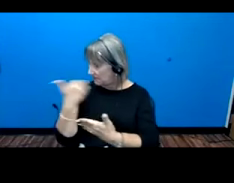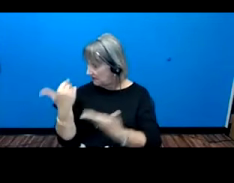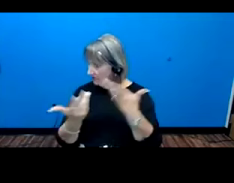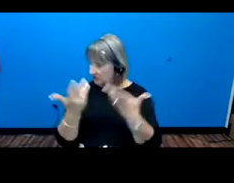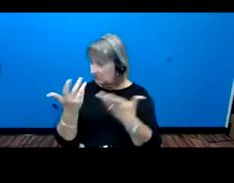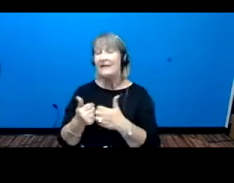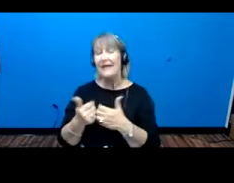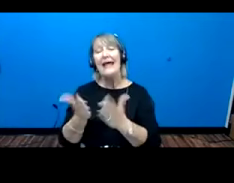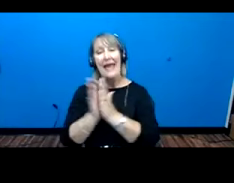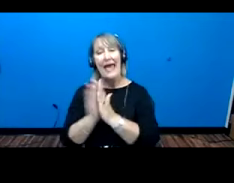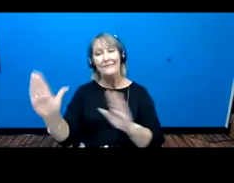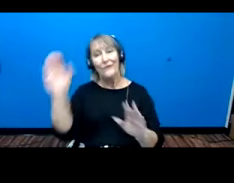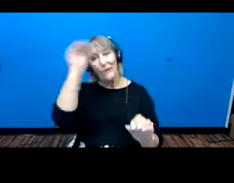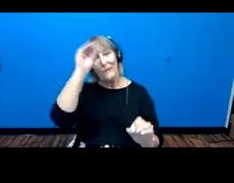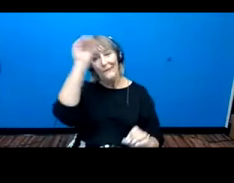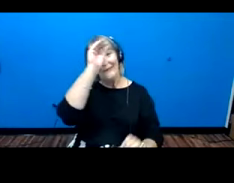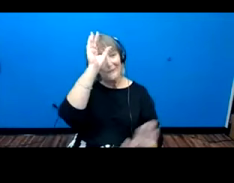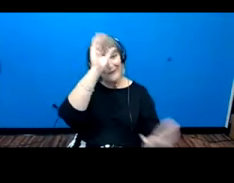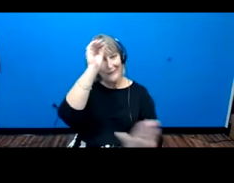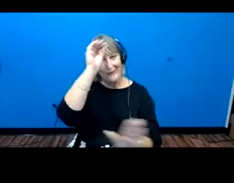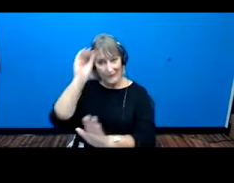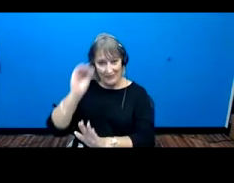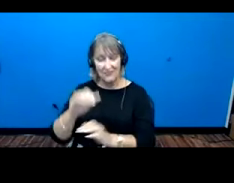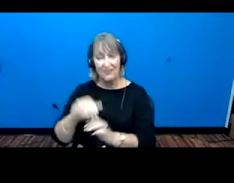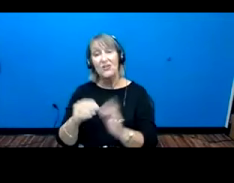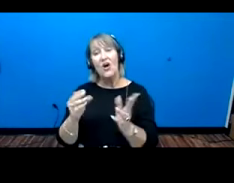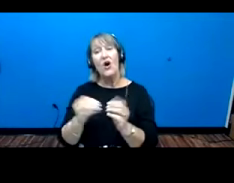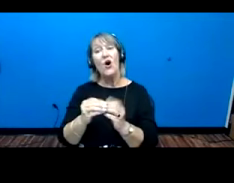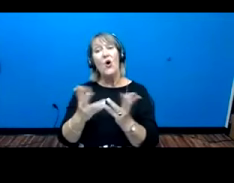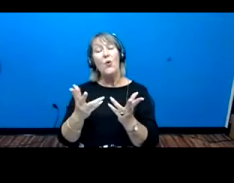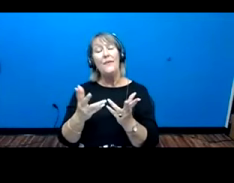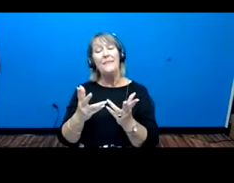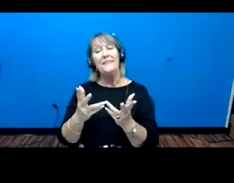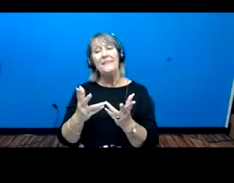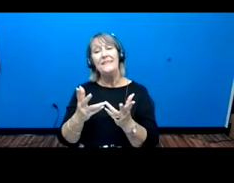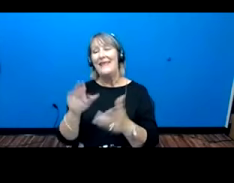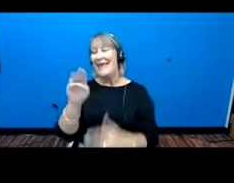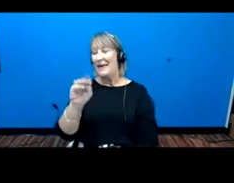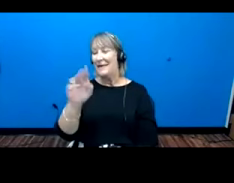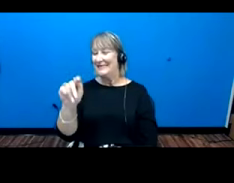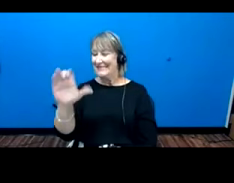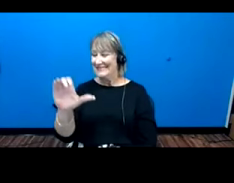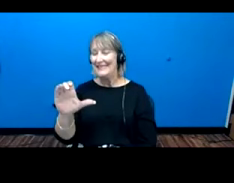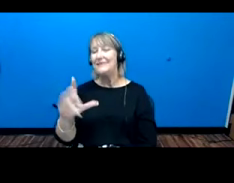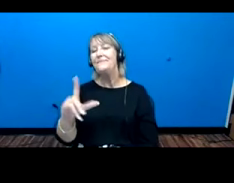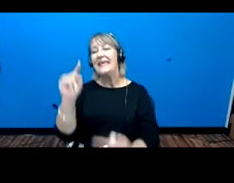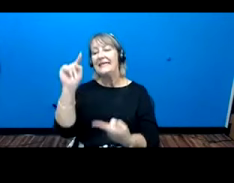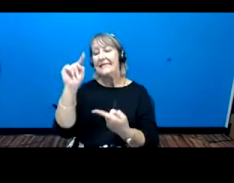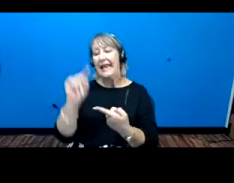testing found that the minimized text complexity documents were indeed easy to read. The majority of the participants